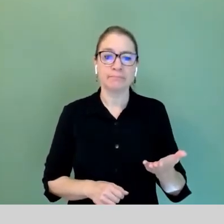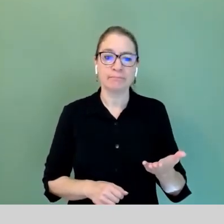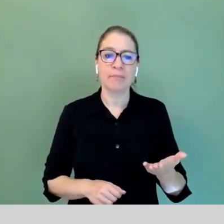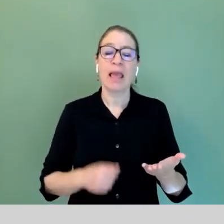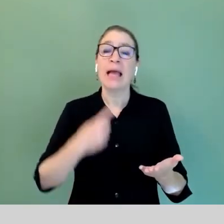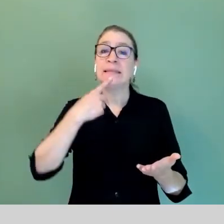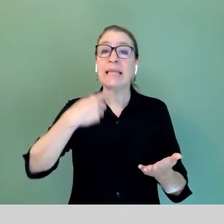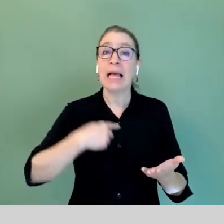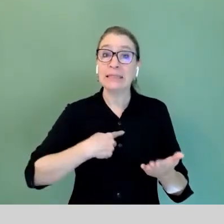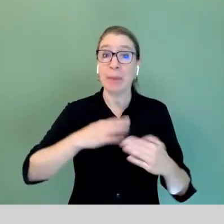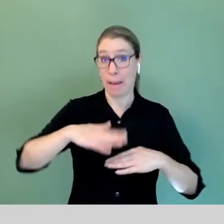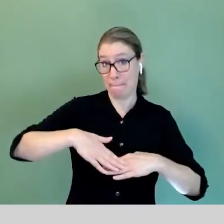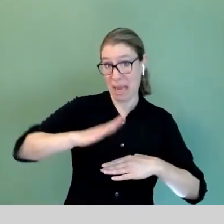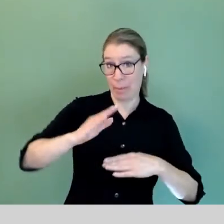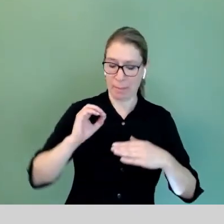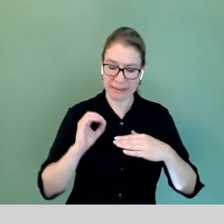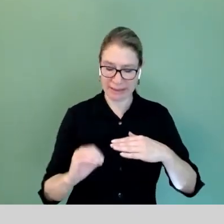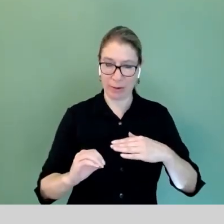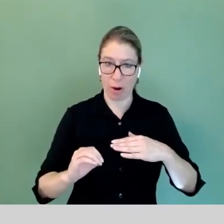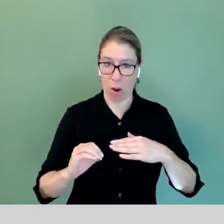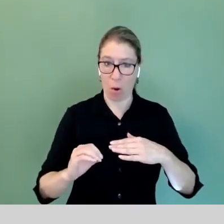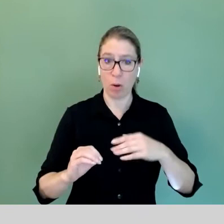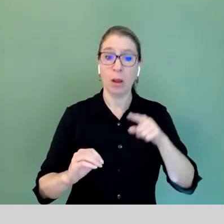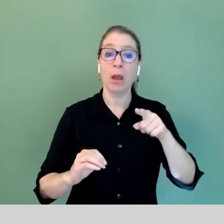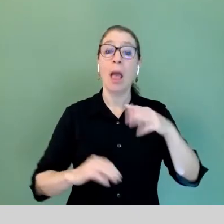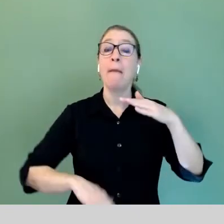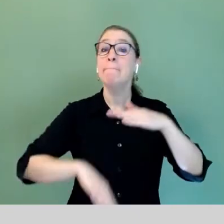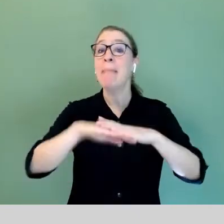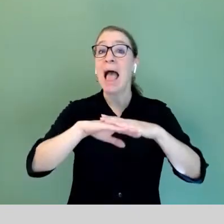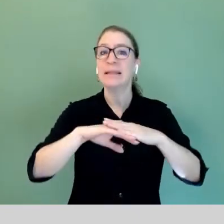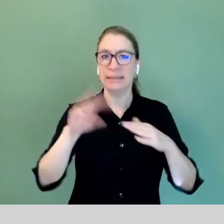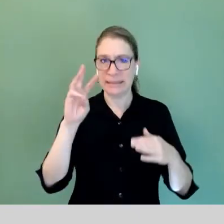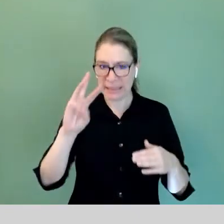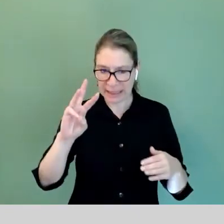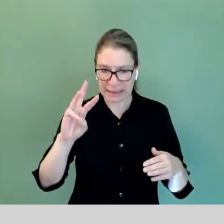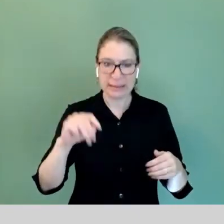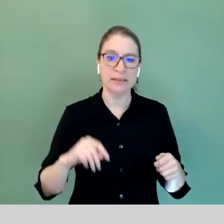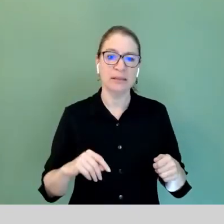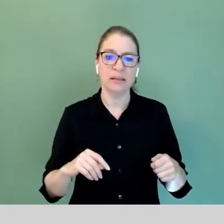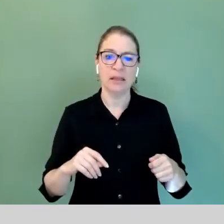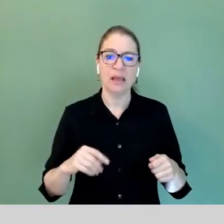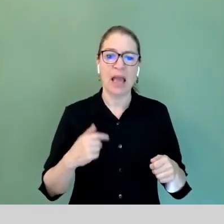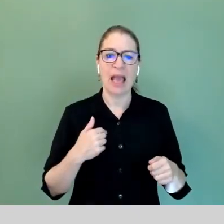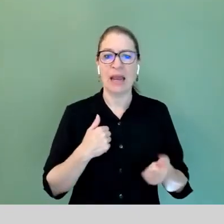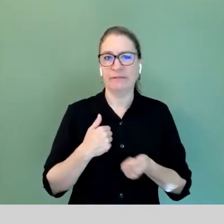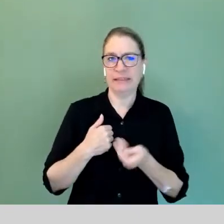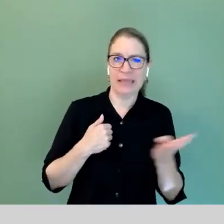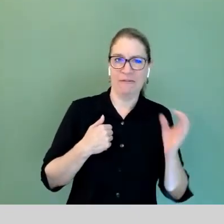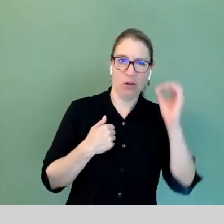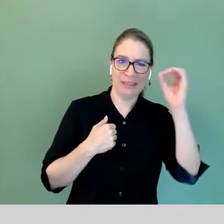it already tells me that again, the min is zero in this case and the max is six, and I actually have a bunch of zeros here.